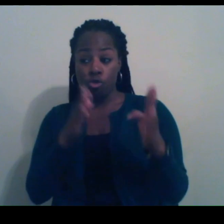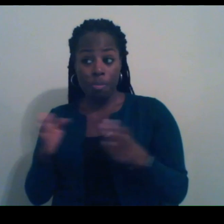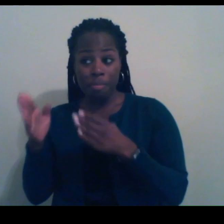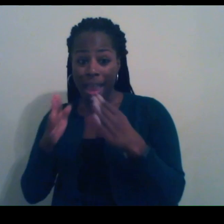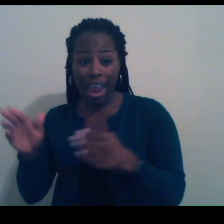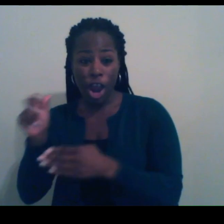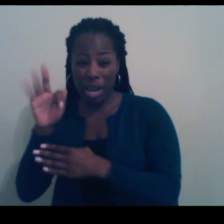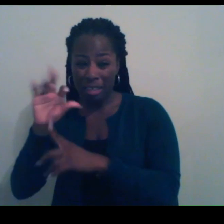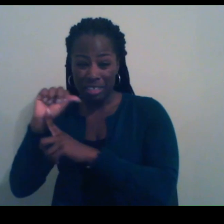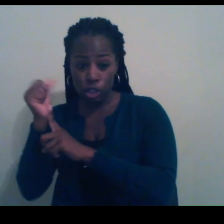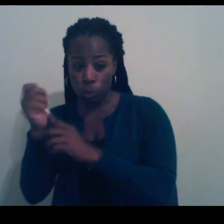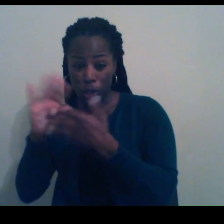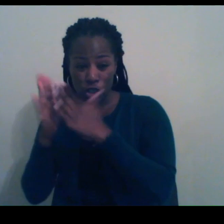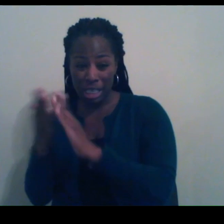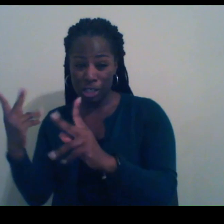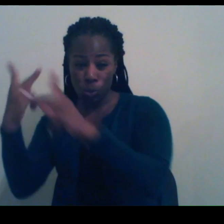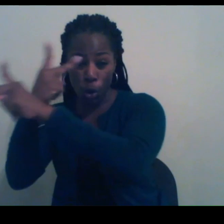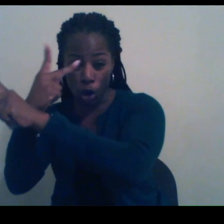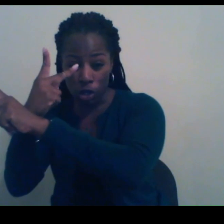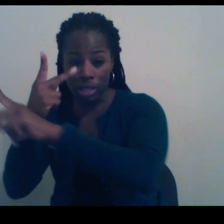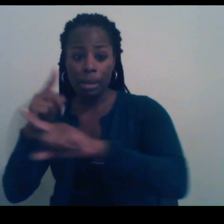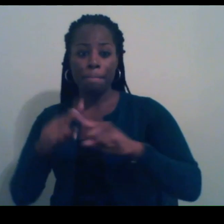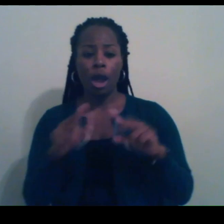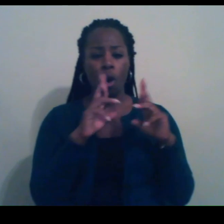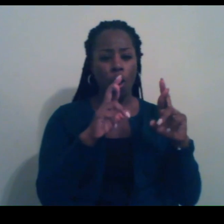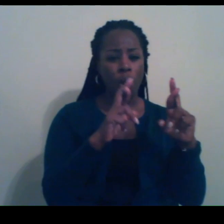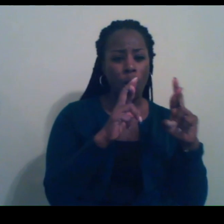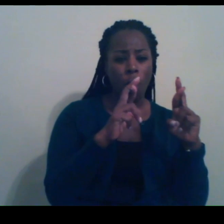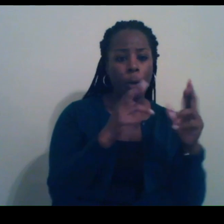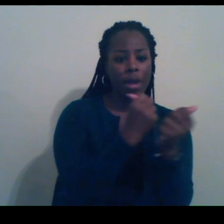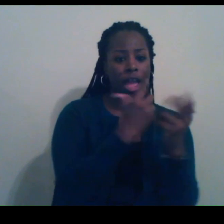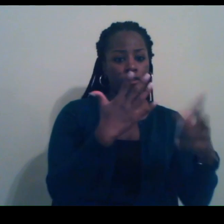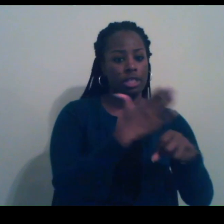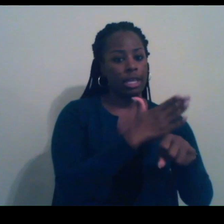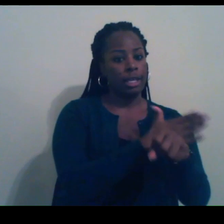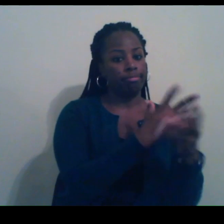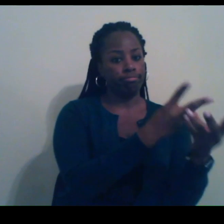range of our mitigation efforts in fact we already are working closely with